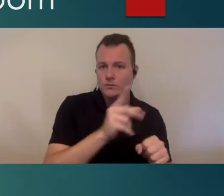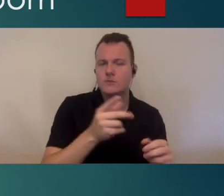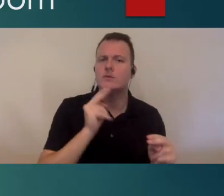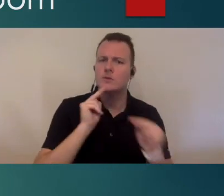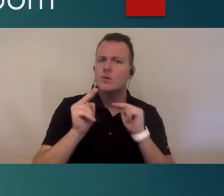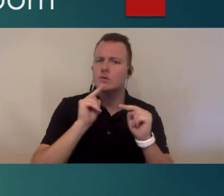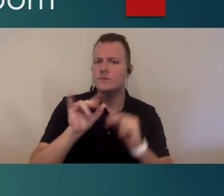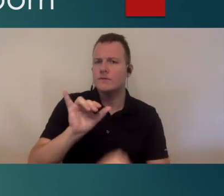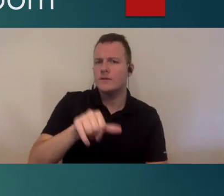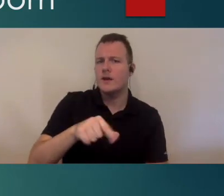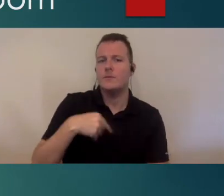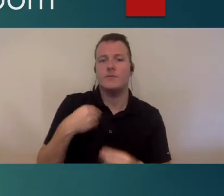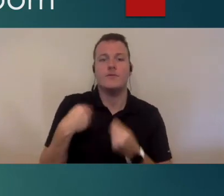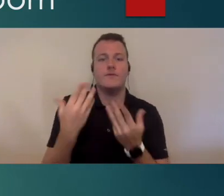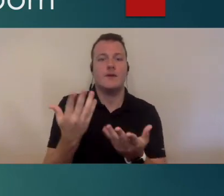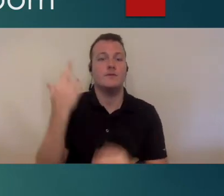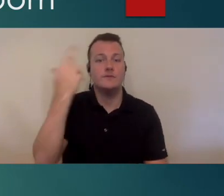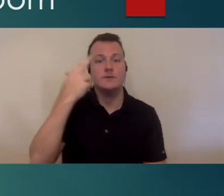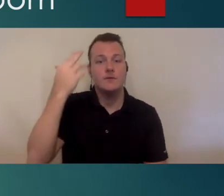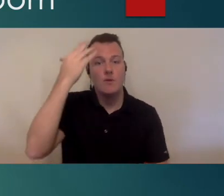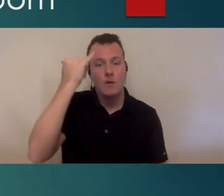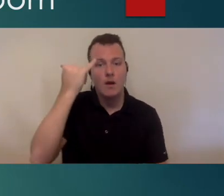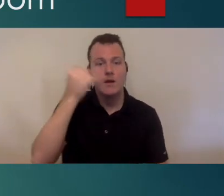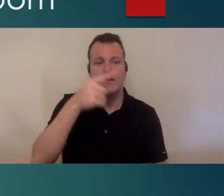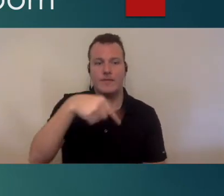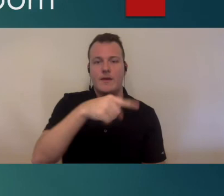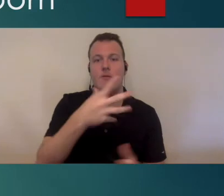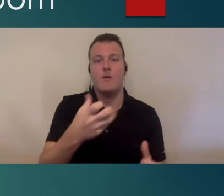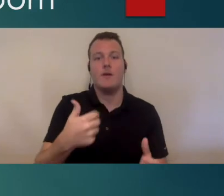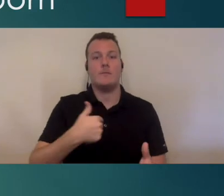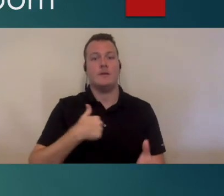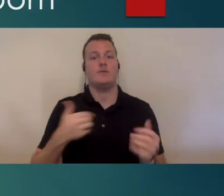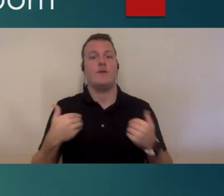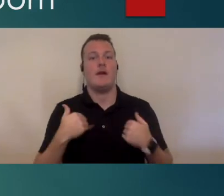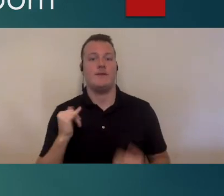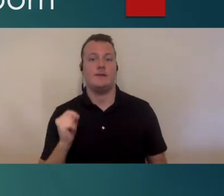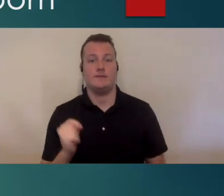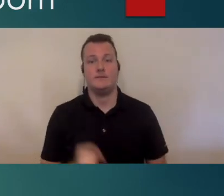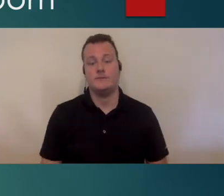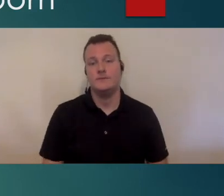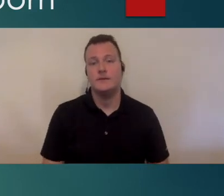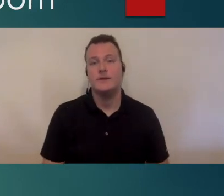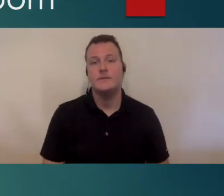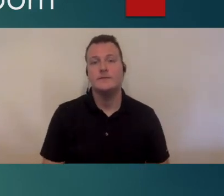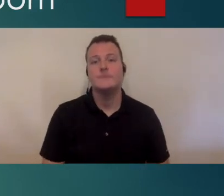And provide the reason why they should want you to have it. And lastly if you do